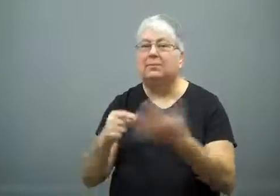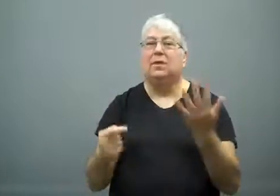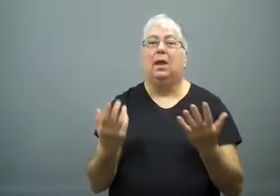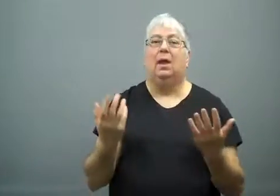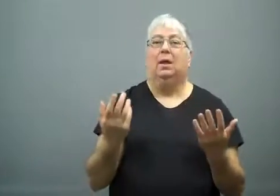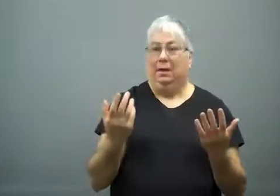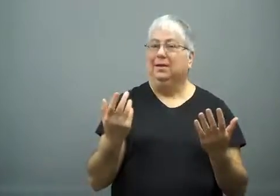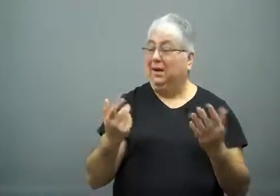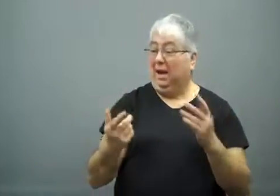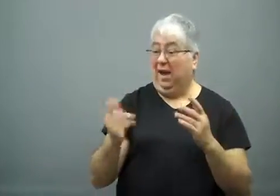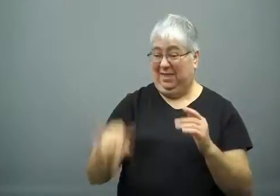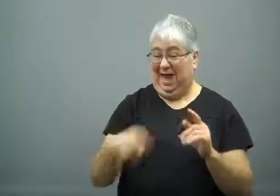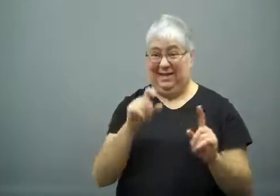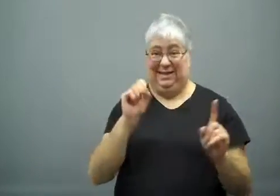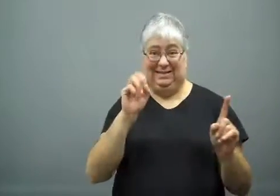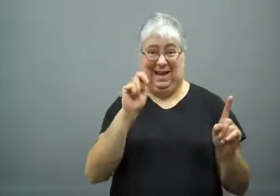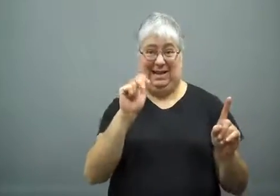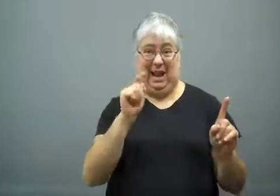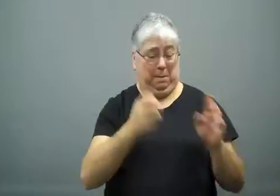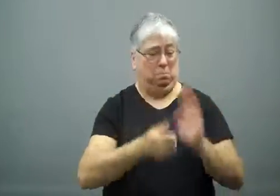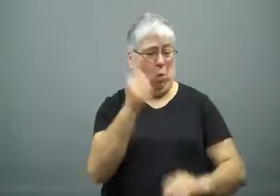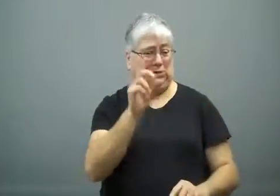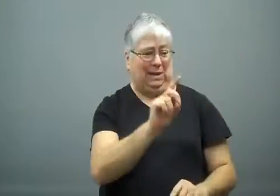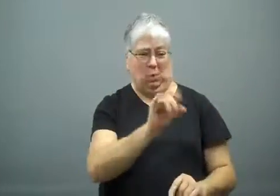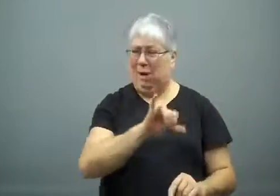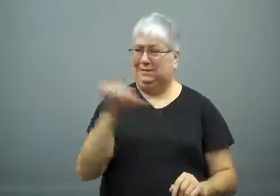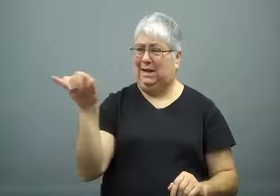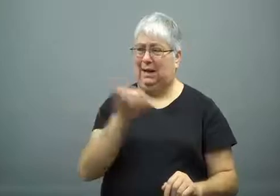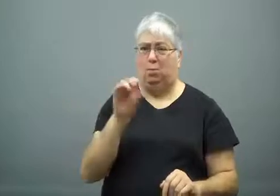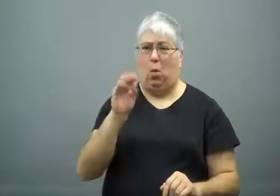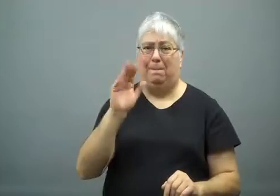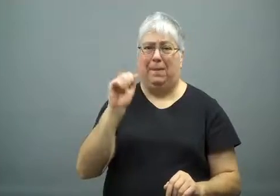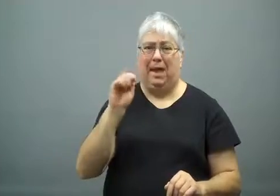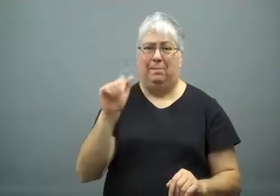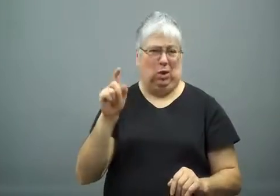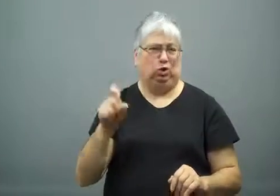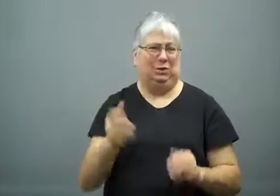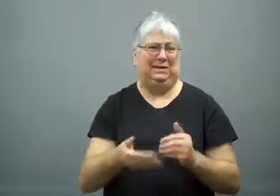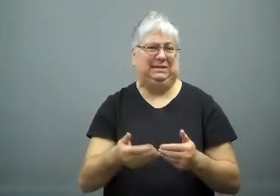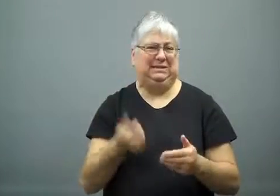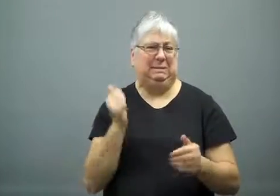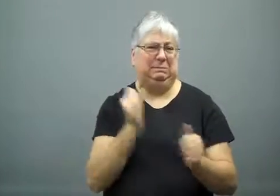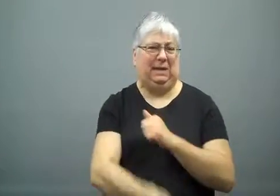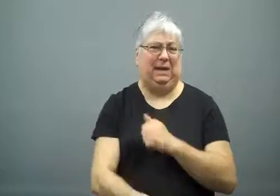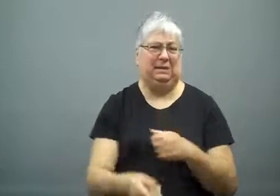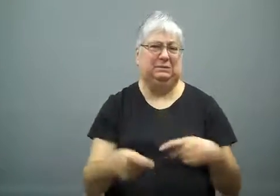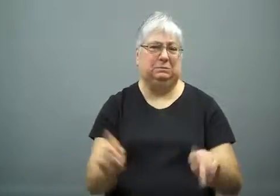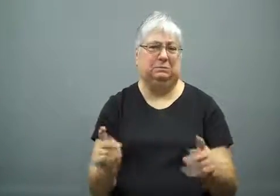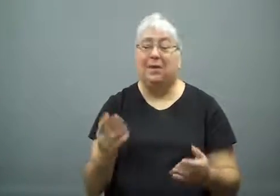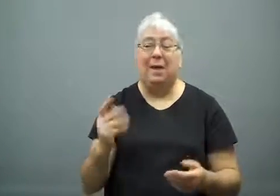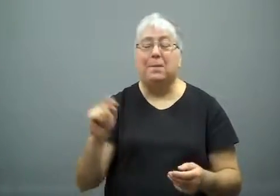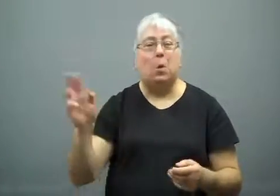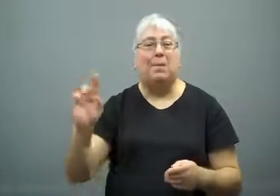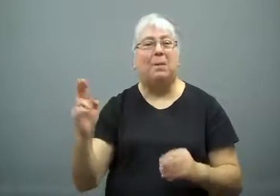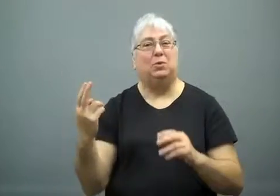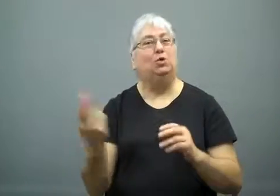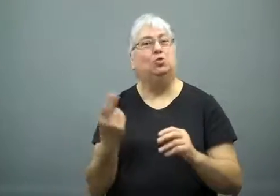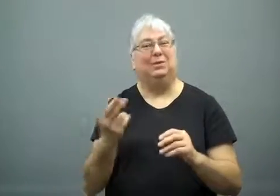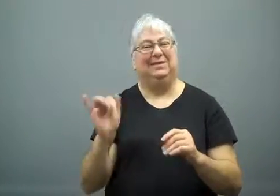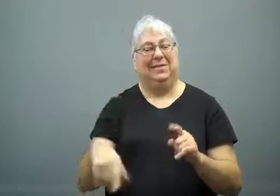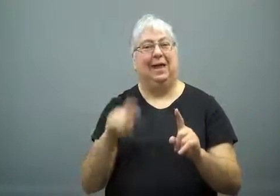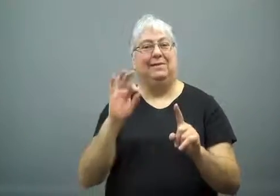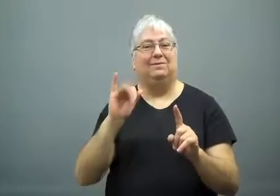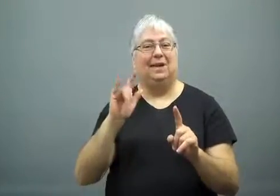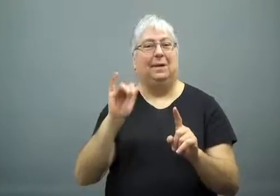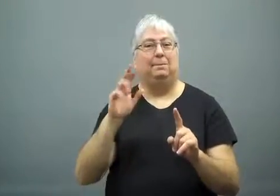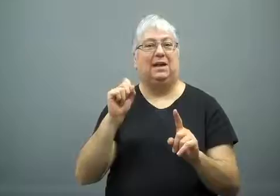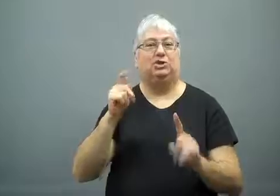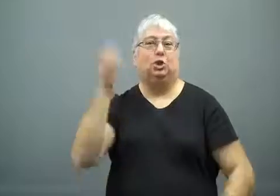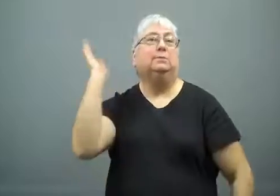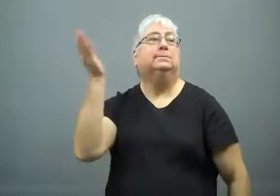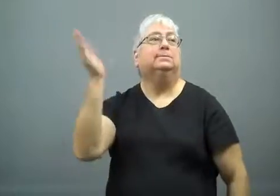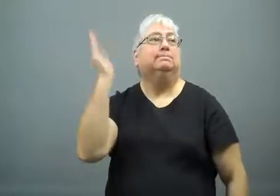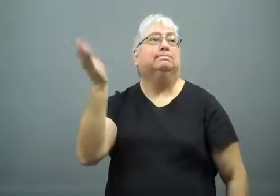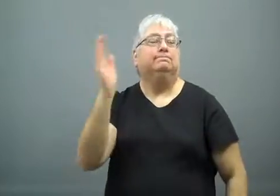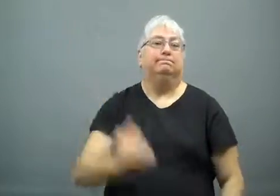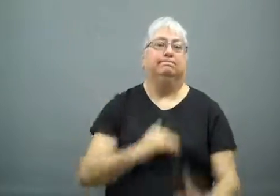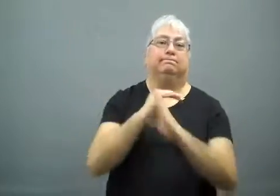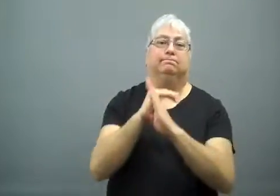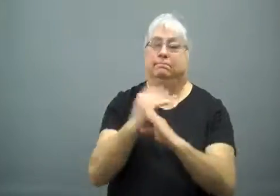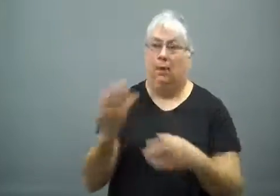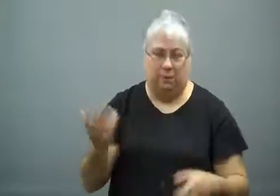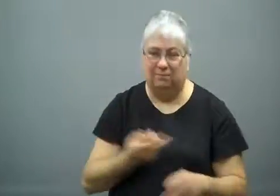Since the Senate is controlled by the Democrats, it should be easy to confirm them.